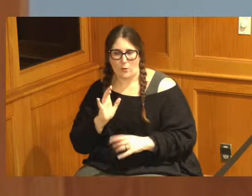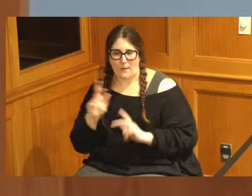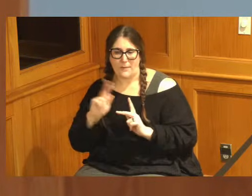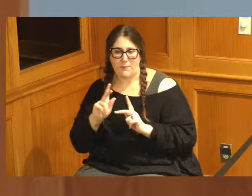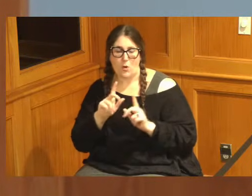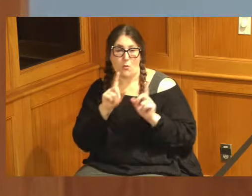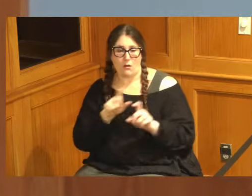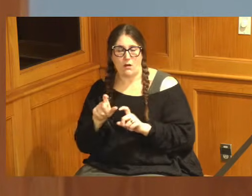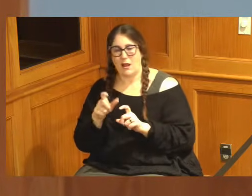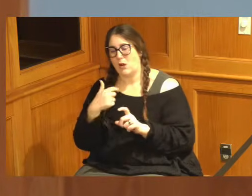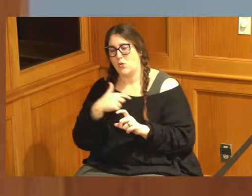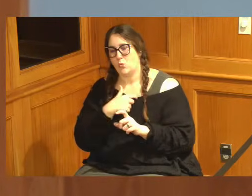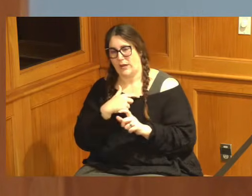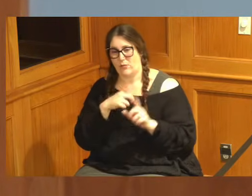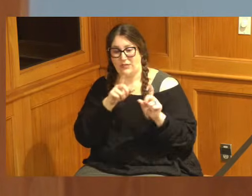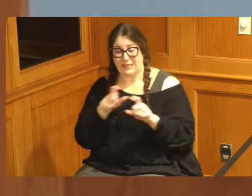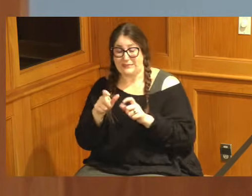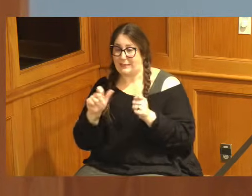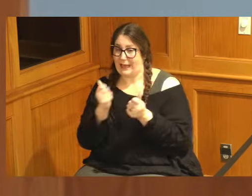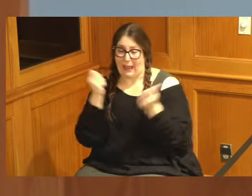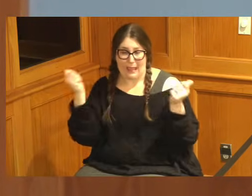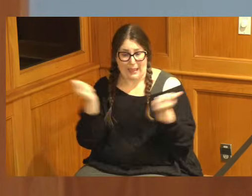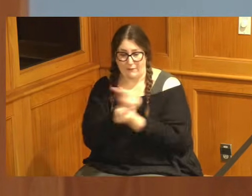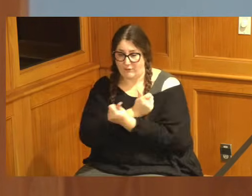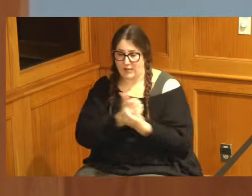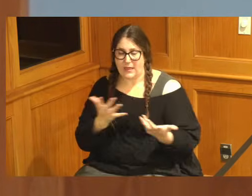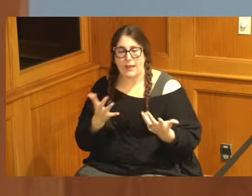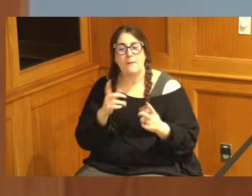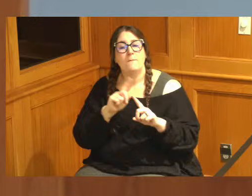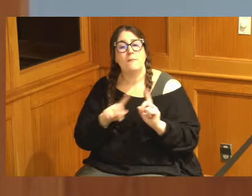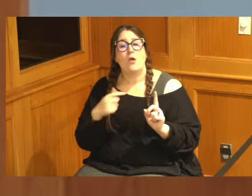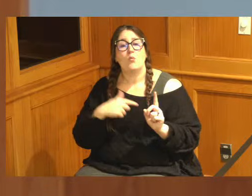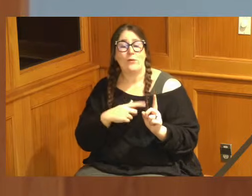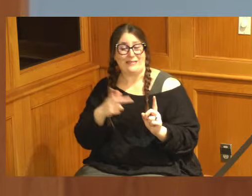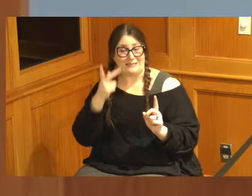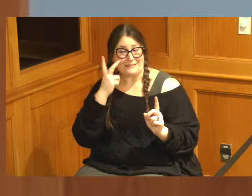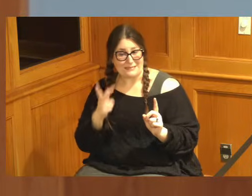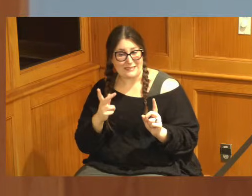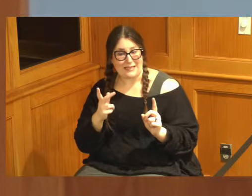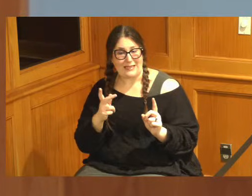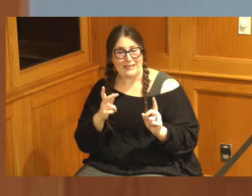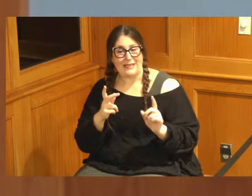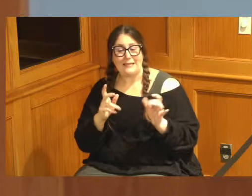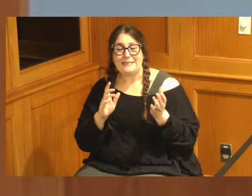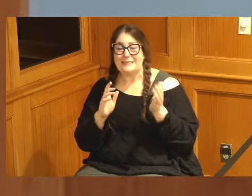greater access to testing. but what we do see is similar to the influenza where folks who end up in